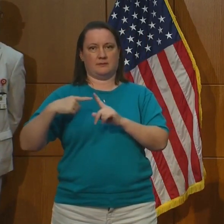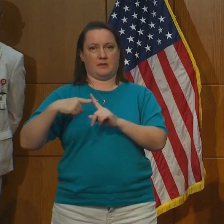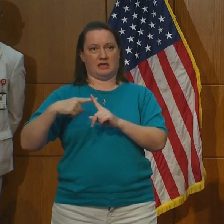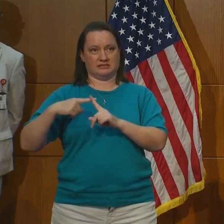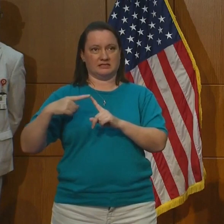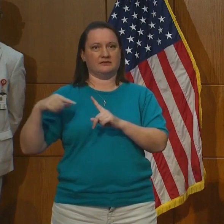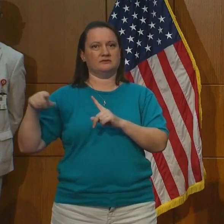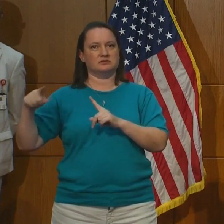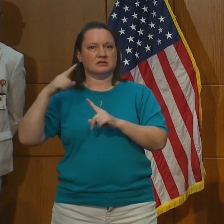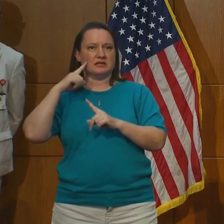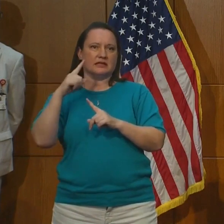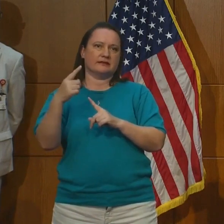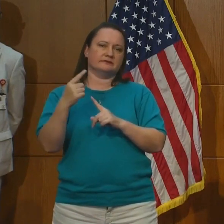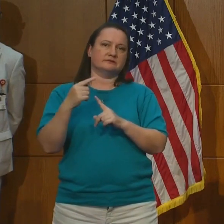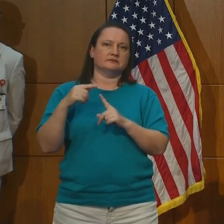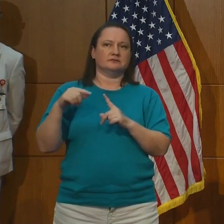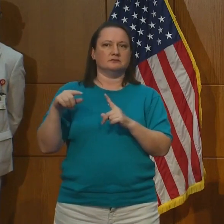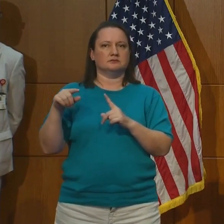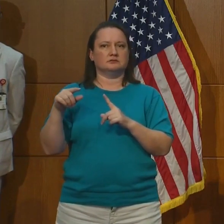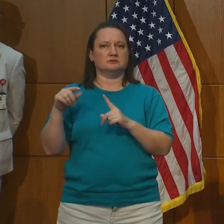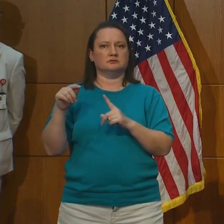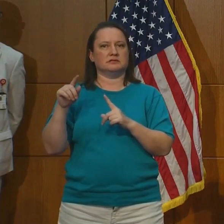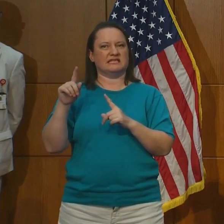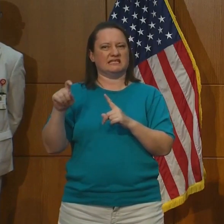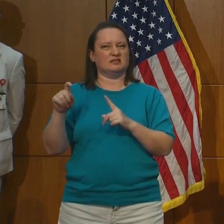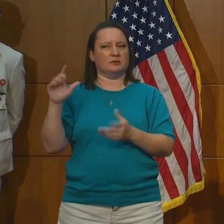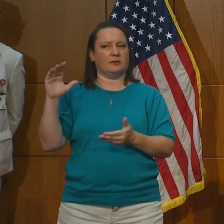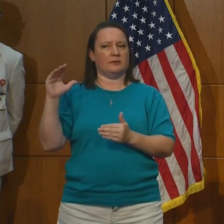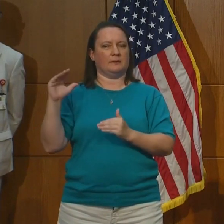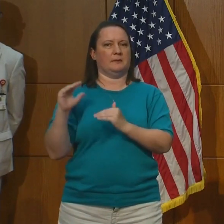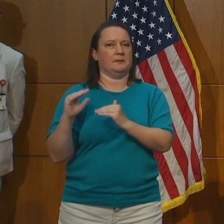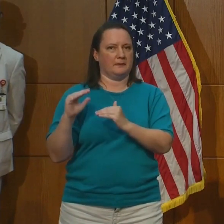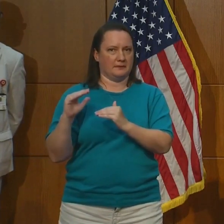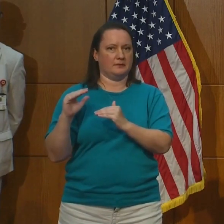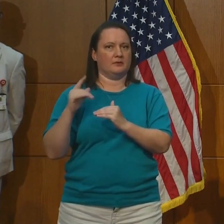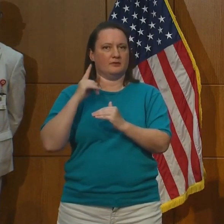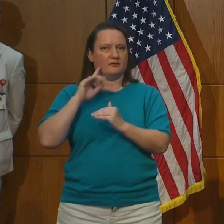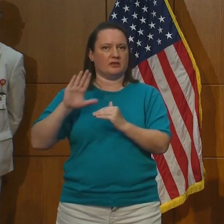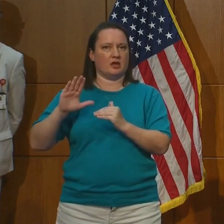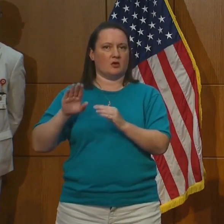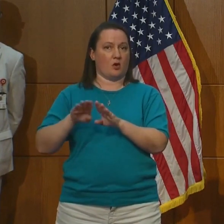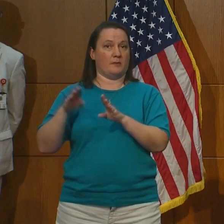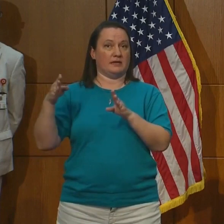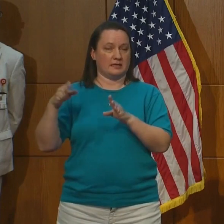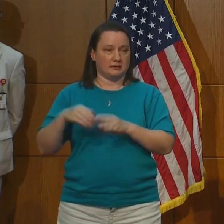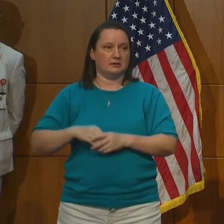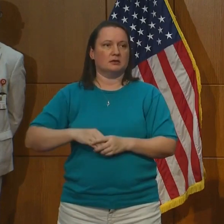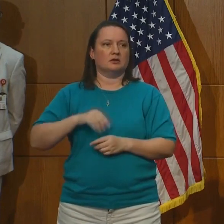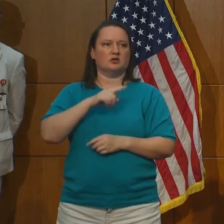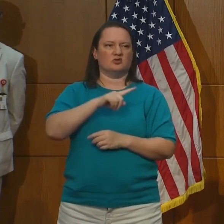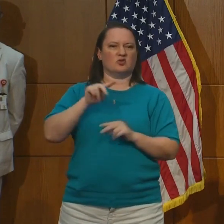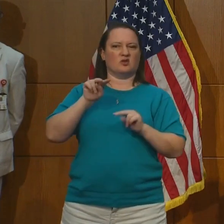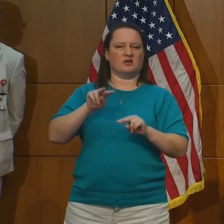SHIPPED. CHECK THE SPECIFIC THRESHOLD OF 10% POSITIVITY FOR LOCALITIES THAT SHE THINGS